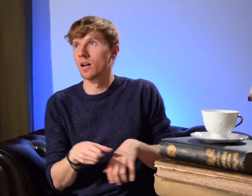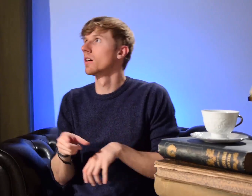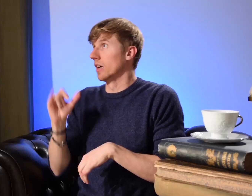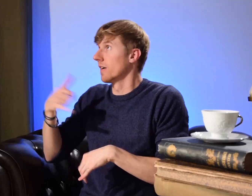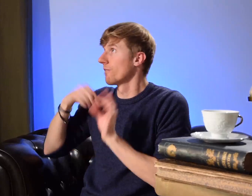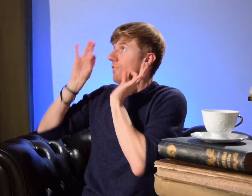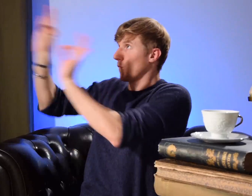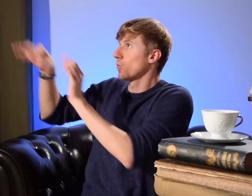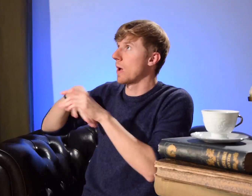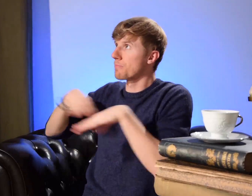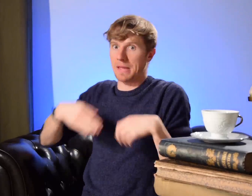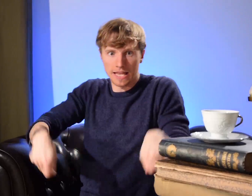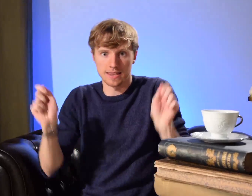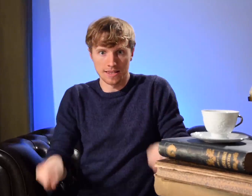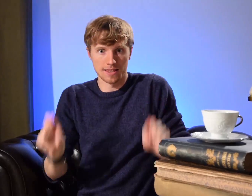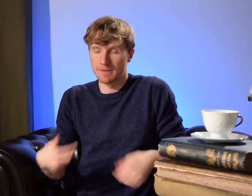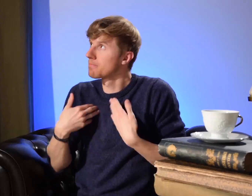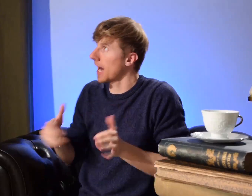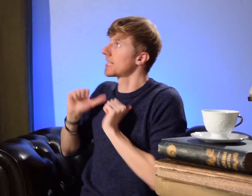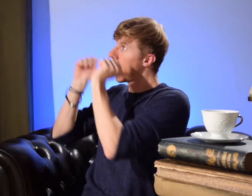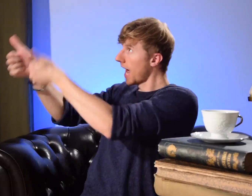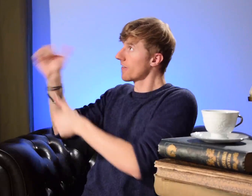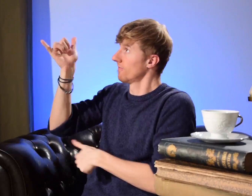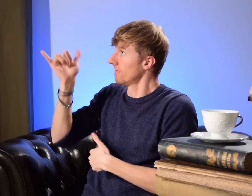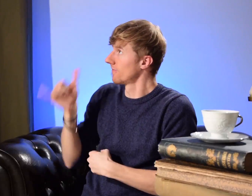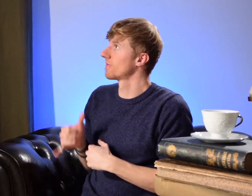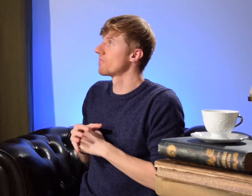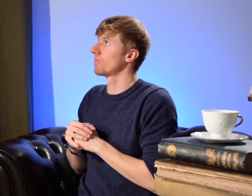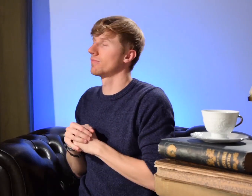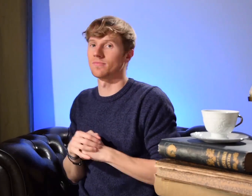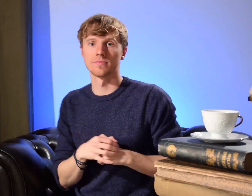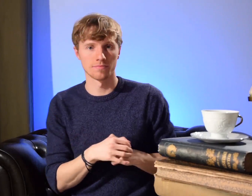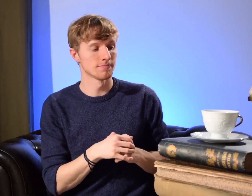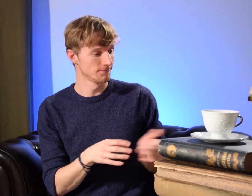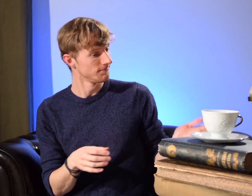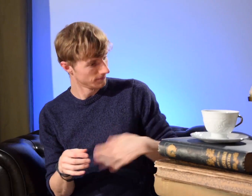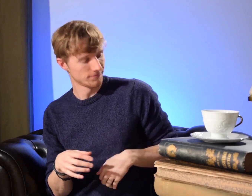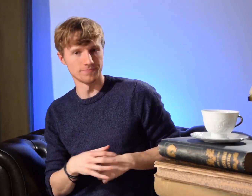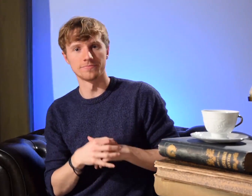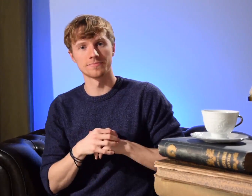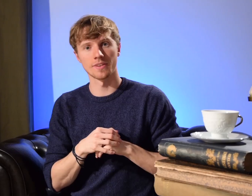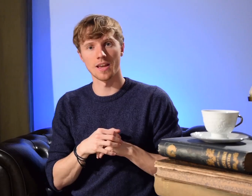The lazy sister agreed.